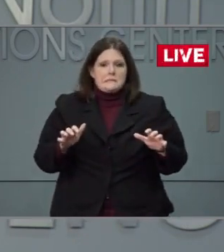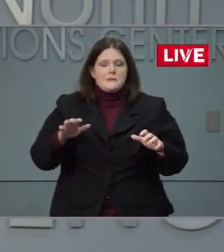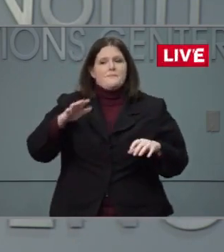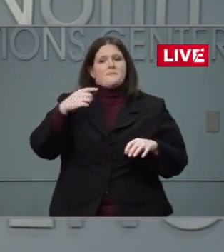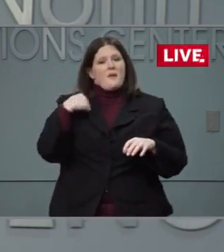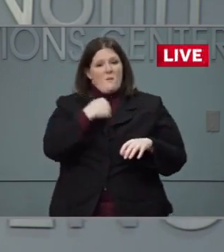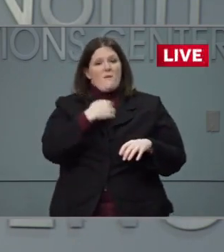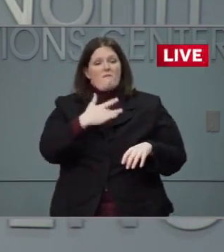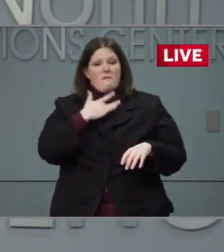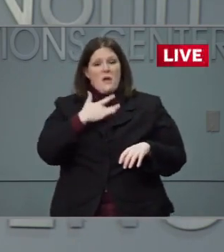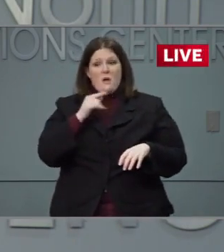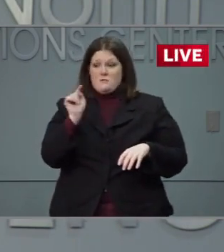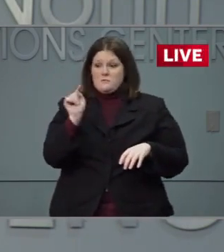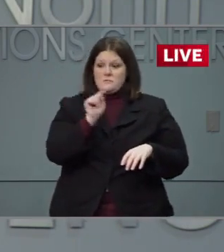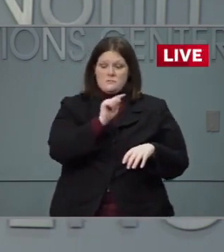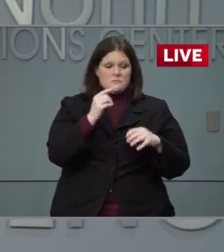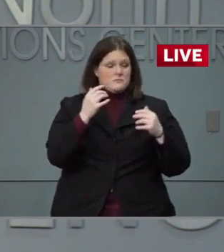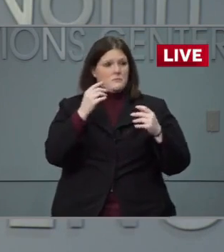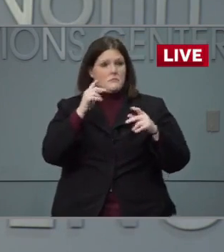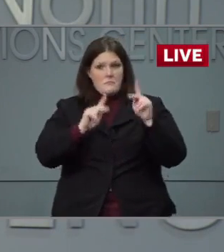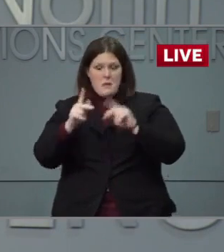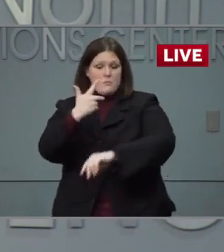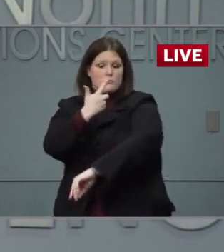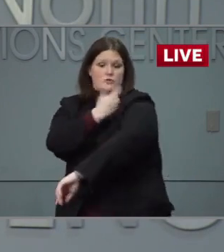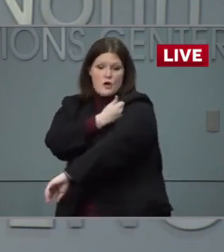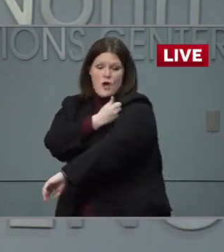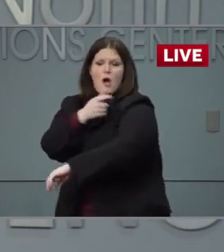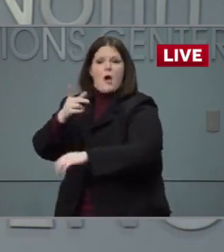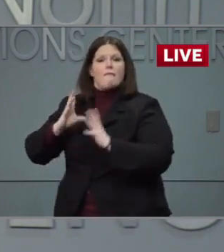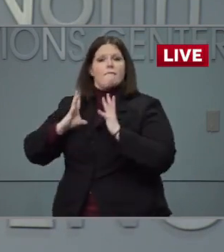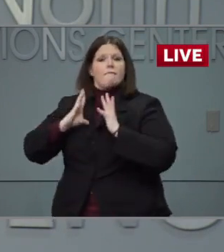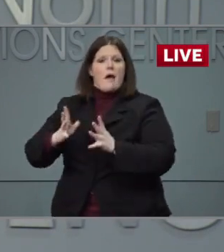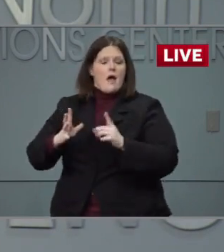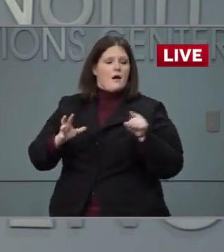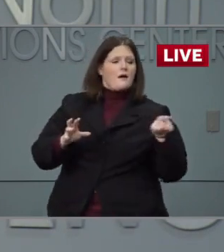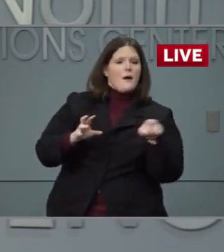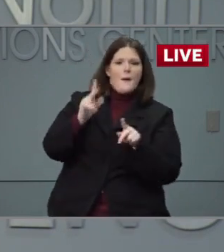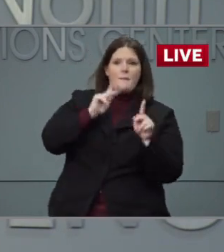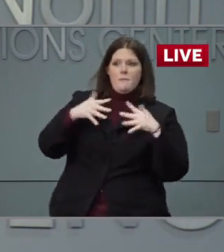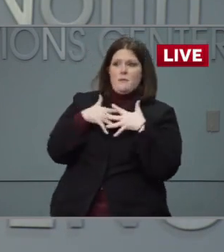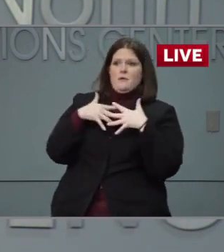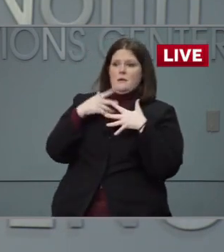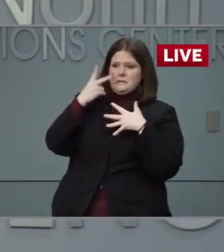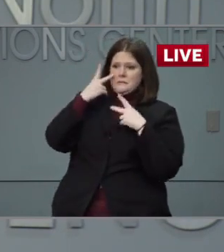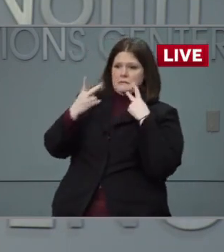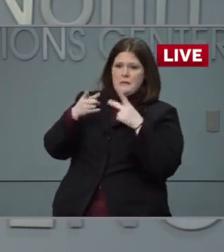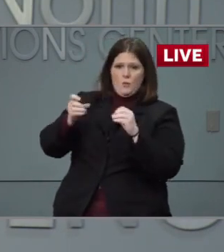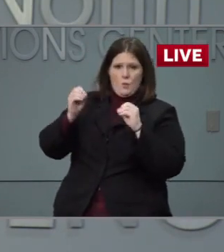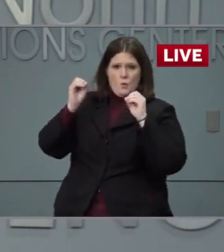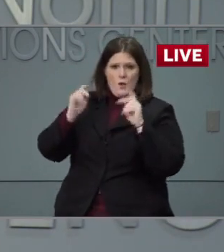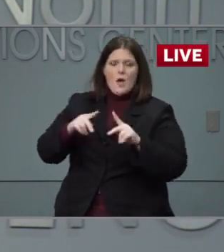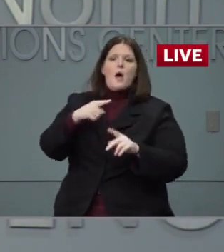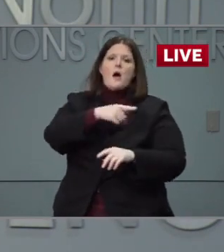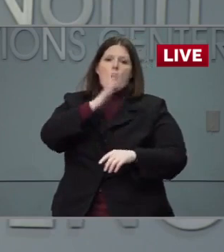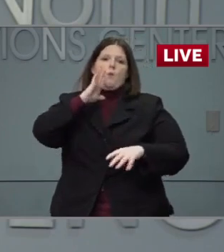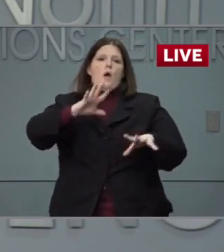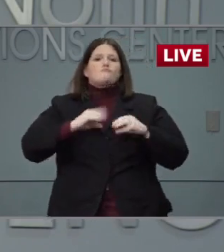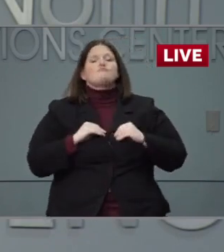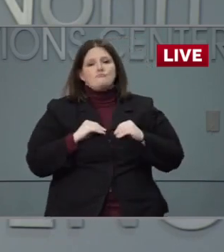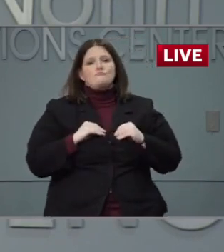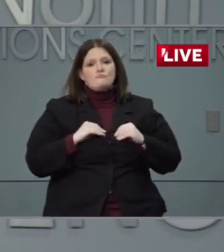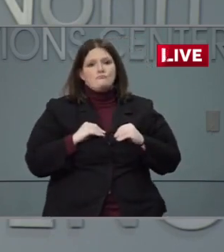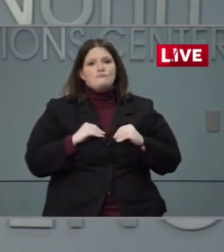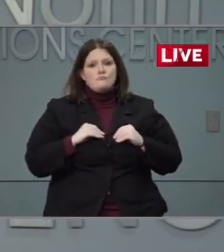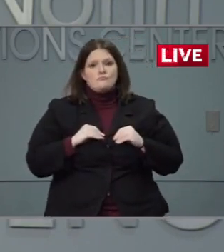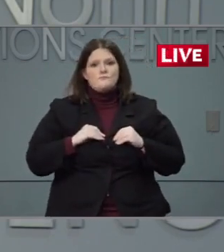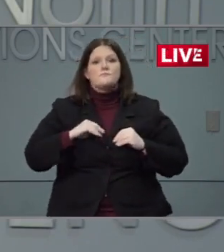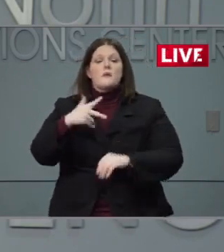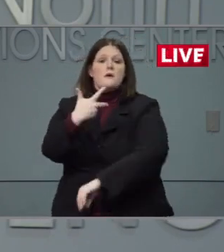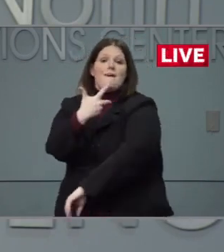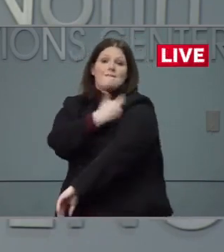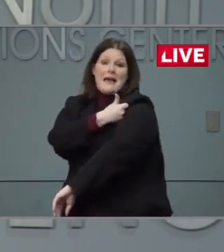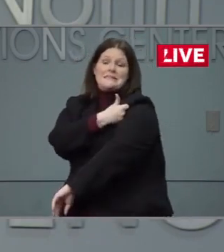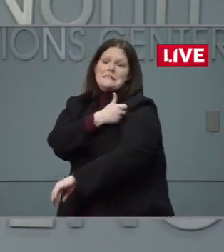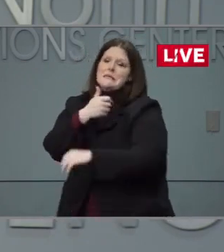HOWEVER, AS MORE PEOPLE GET VACCINATED WITHOUT ANY SERIOUS SAFETY CONCERNS, WE BELIEVE THAT MANY OF THOSE WHO ARE HESITANT WILL GAIN CONFIDENCE.